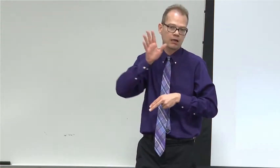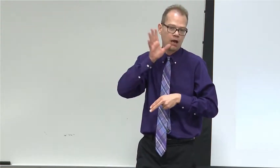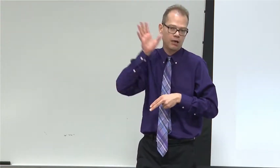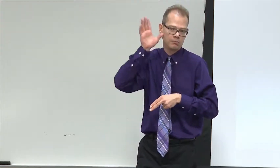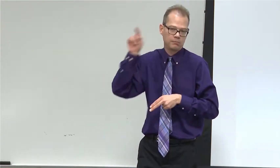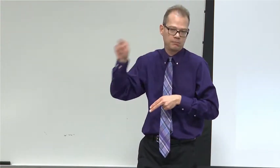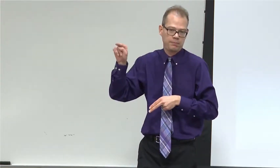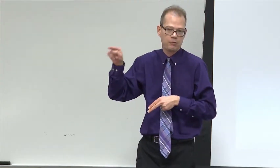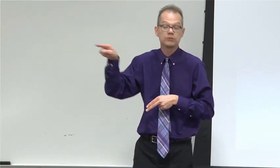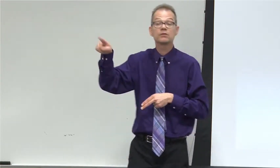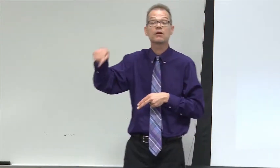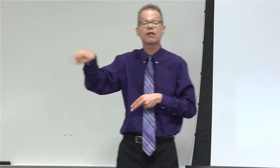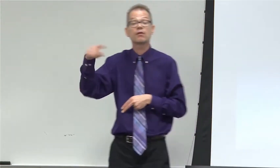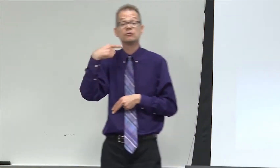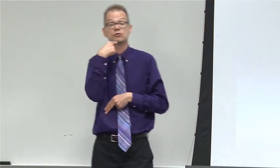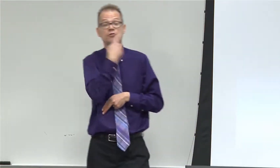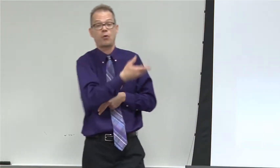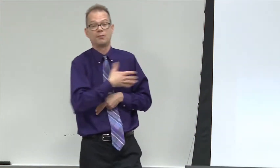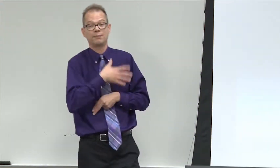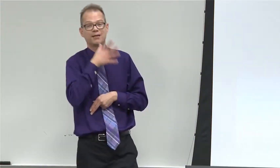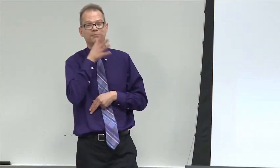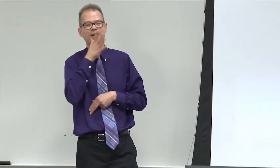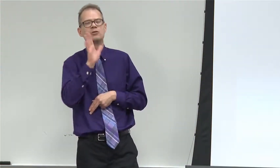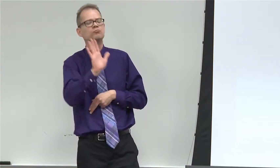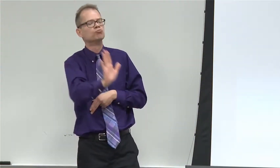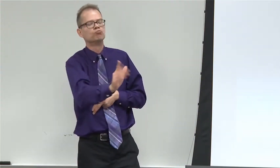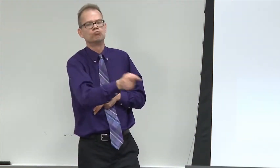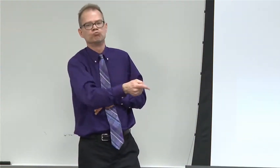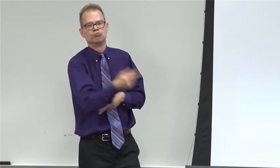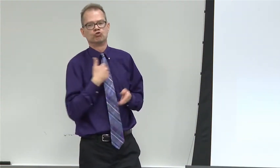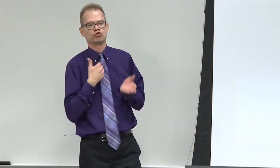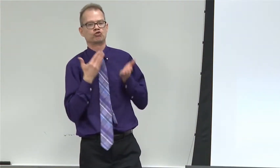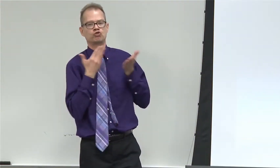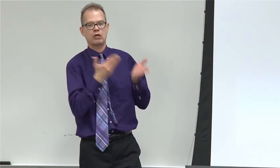I called them my godparents, and they told my parents...